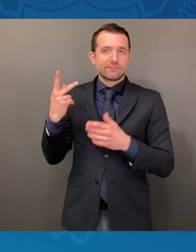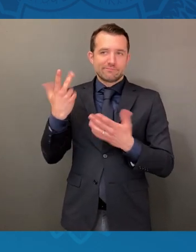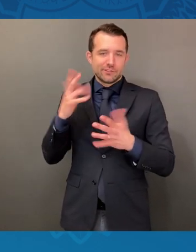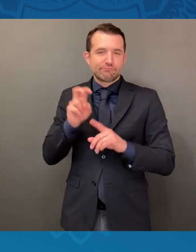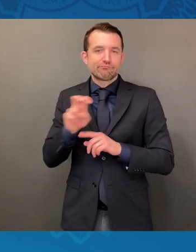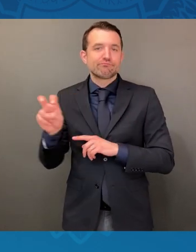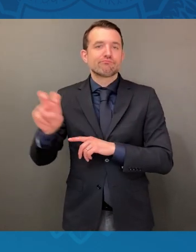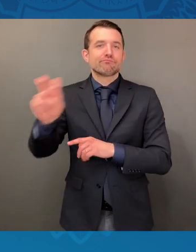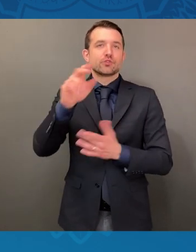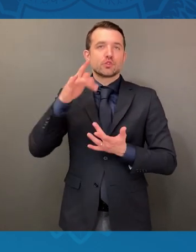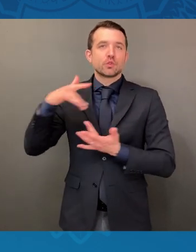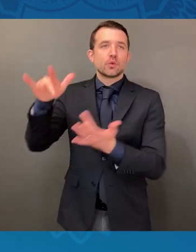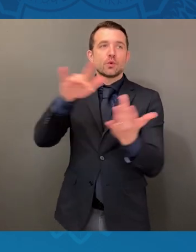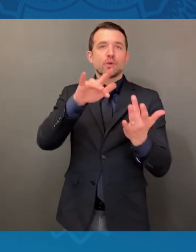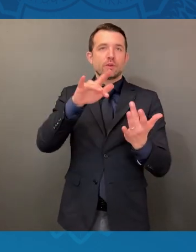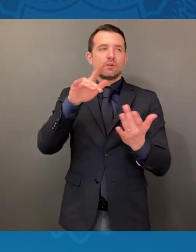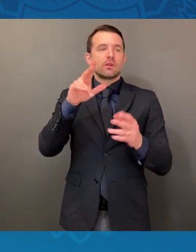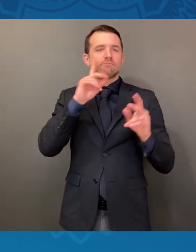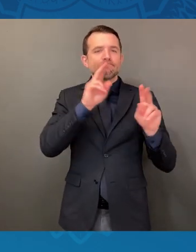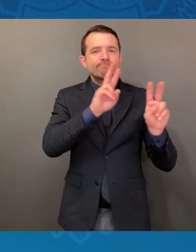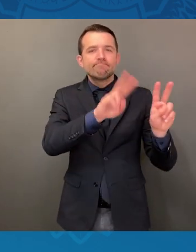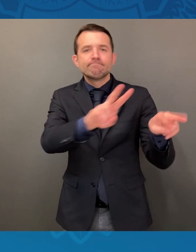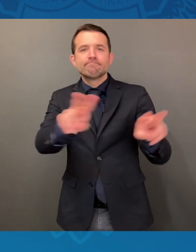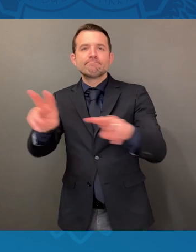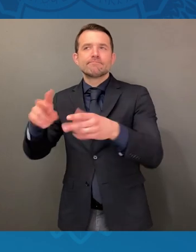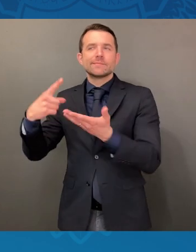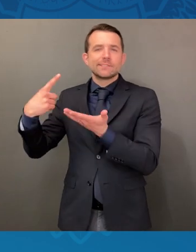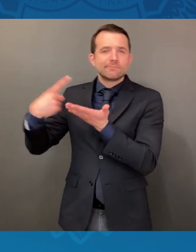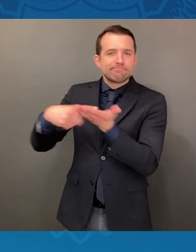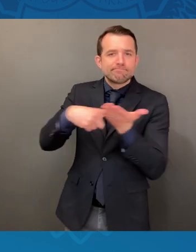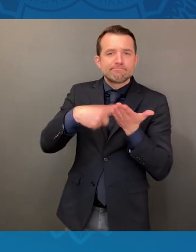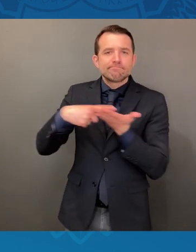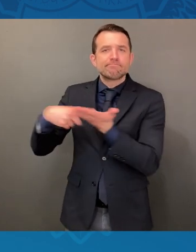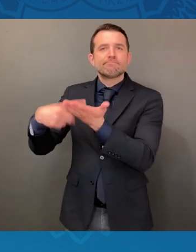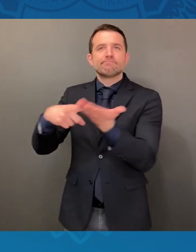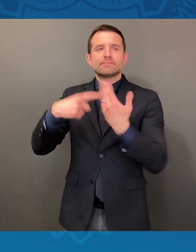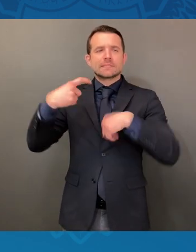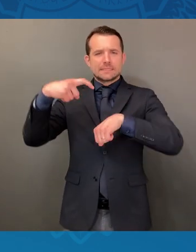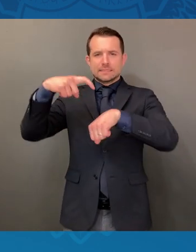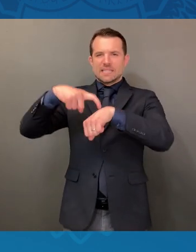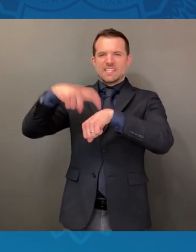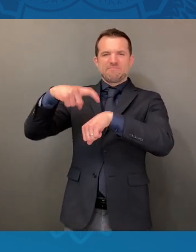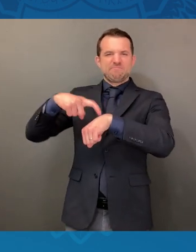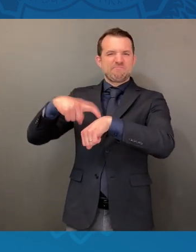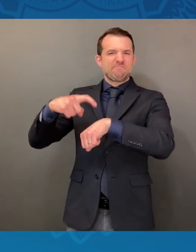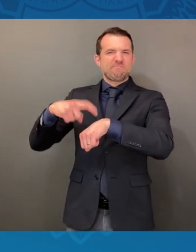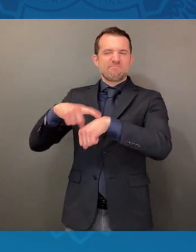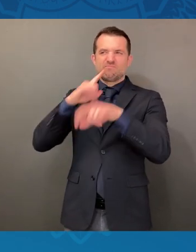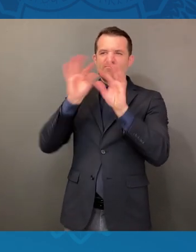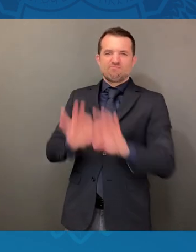and talking about the significance of the passage of time. Right. The significance of the passage of time.